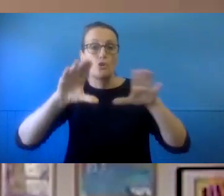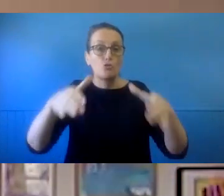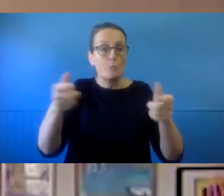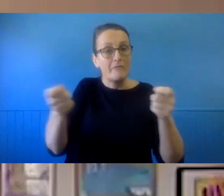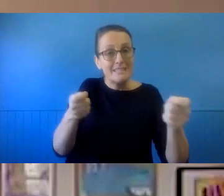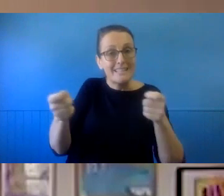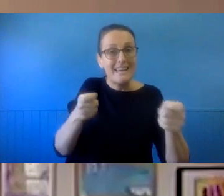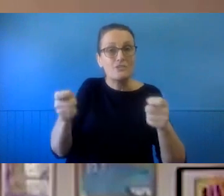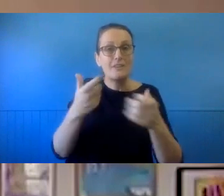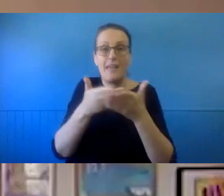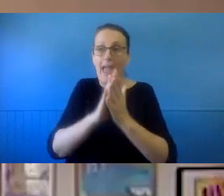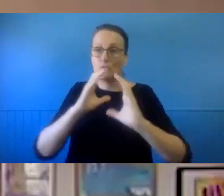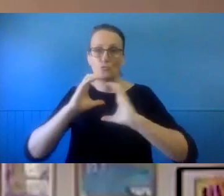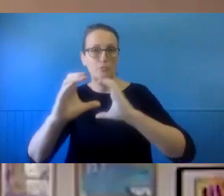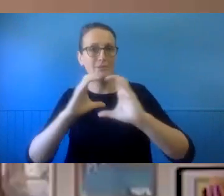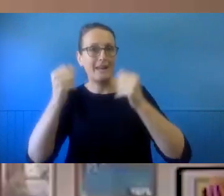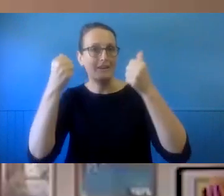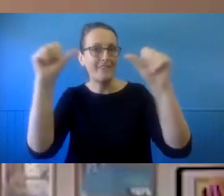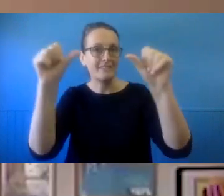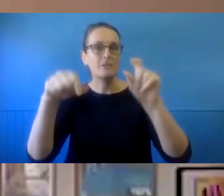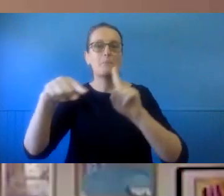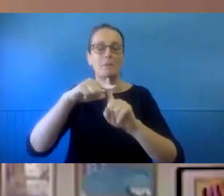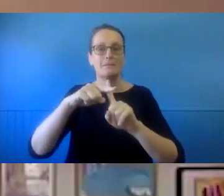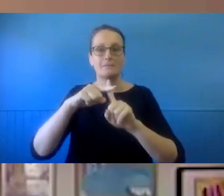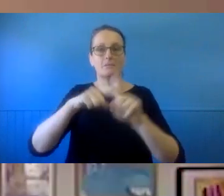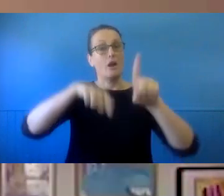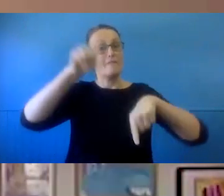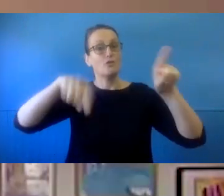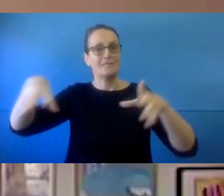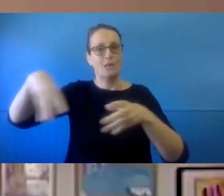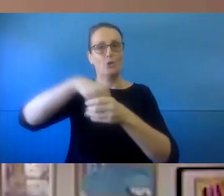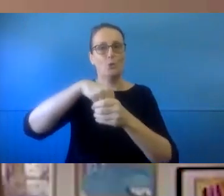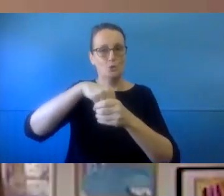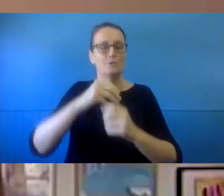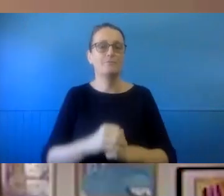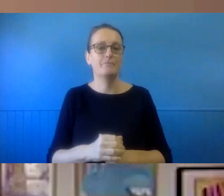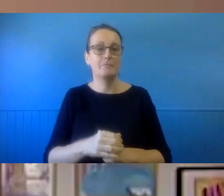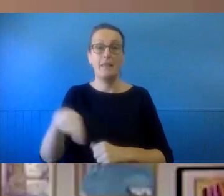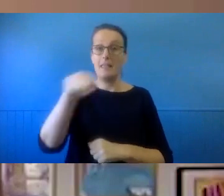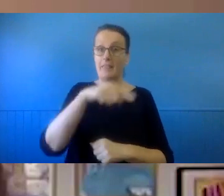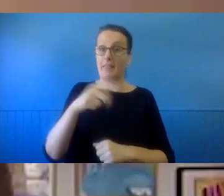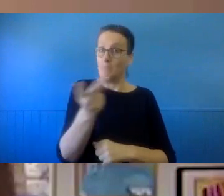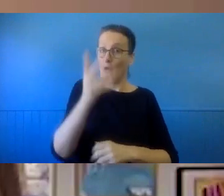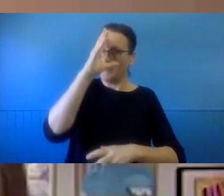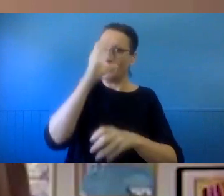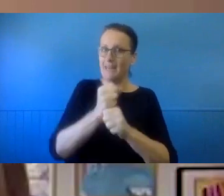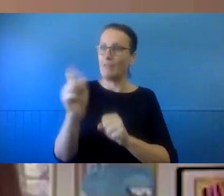effective communication and diversity and inclusion. They believe in the power of people and the strength of bringing people